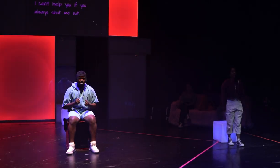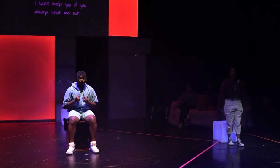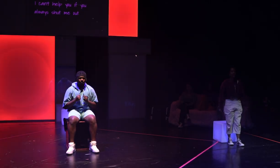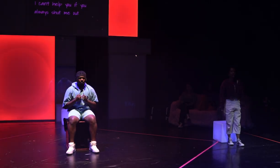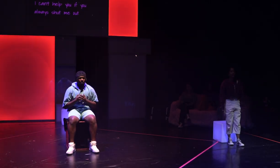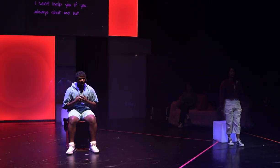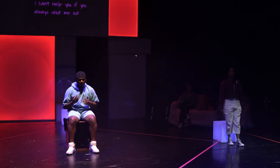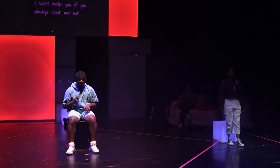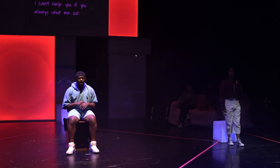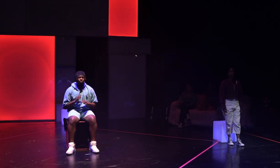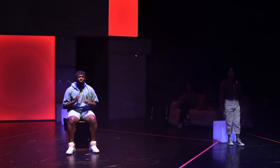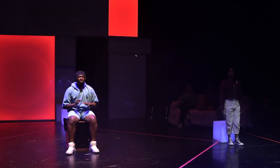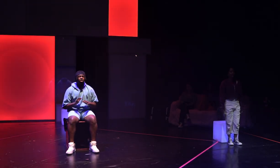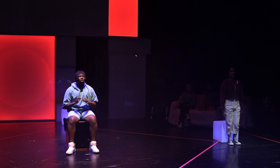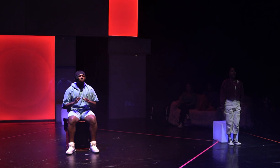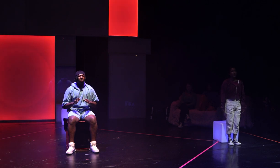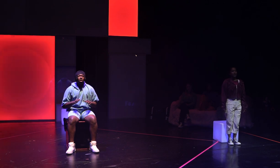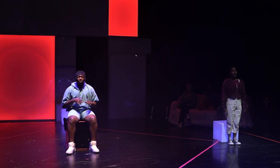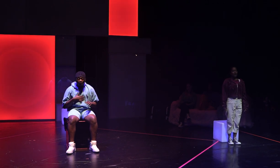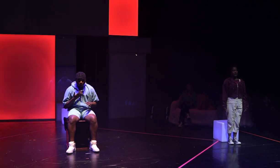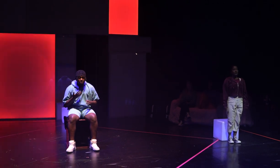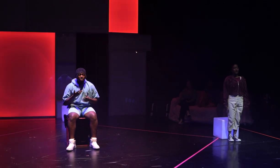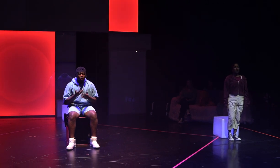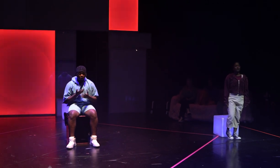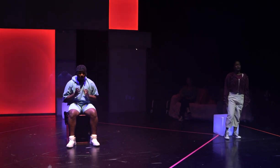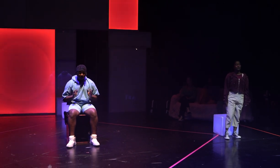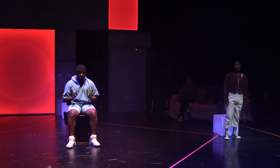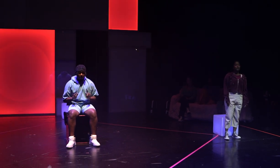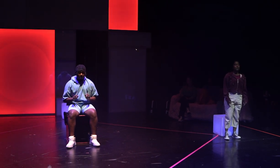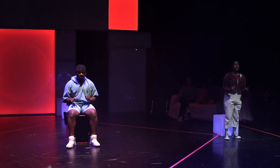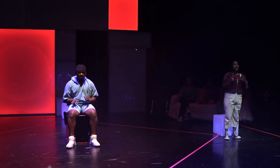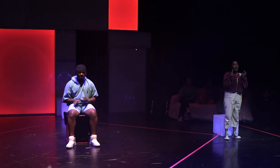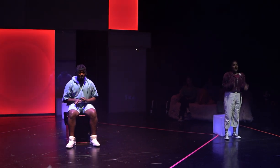How many times, I don't want to talk about it.